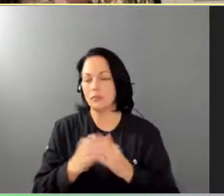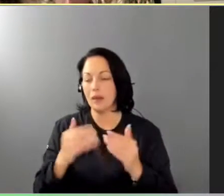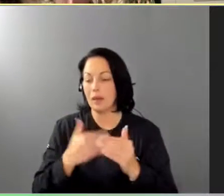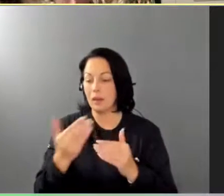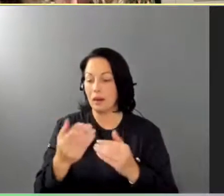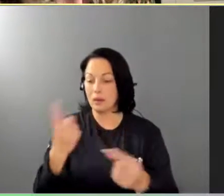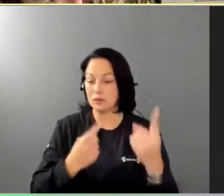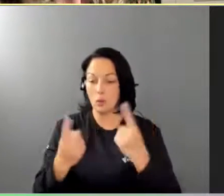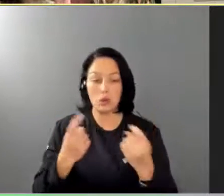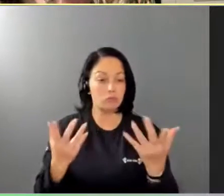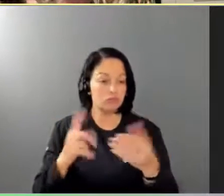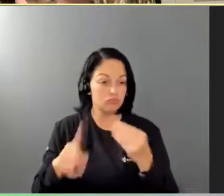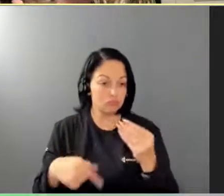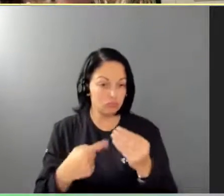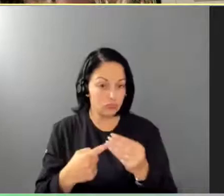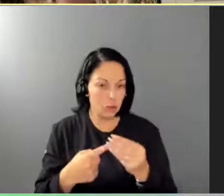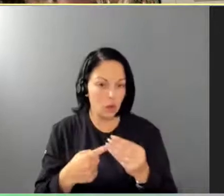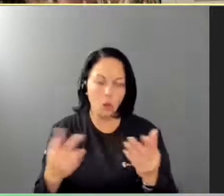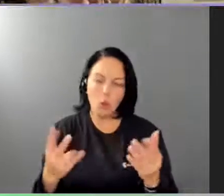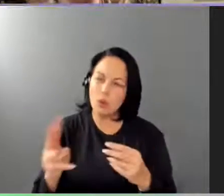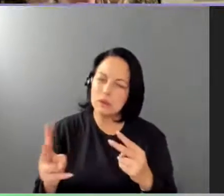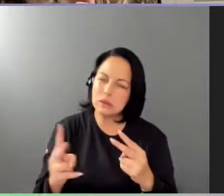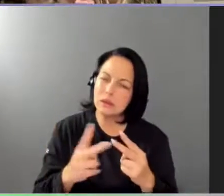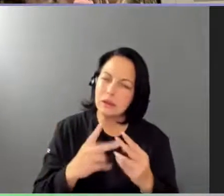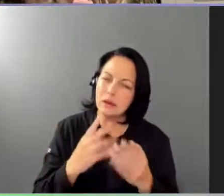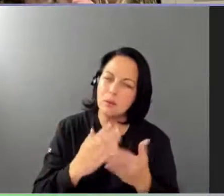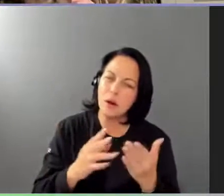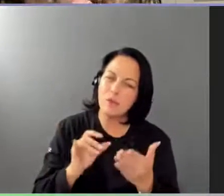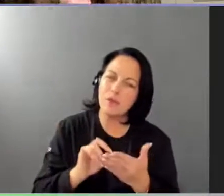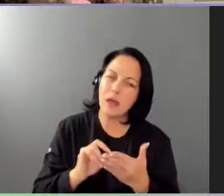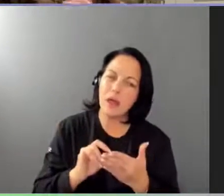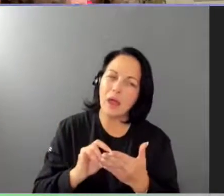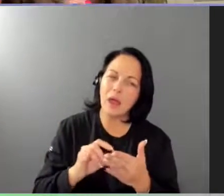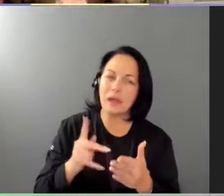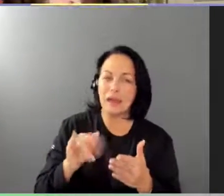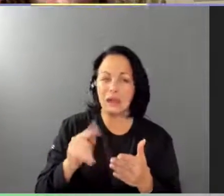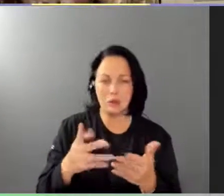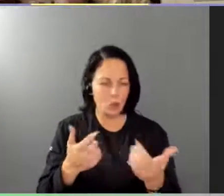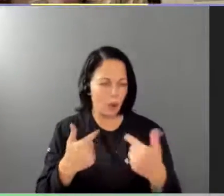more rules doesn't we're change what doing on the scorecard, it just adds to it. The next